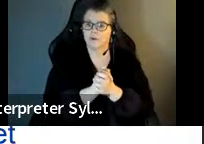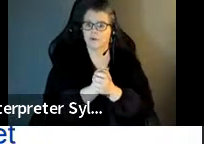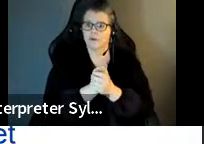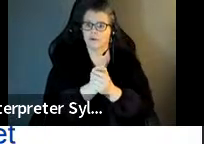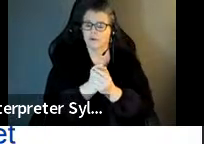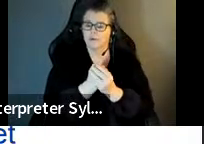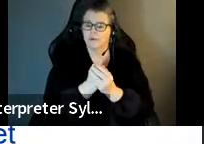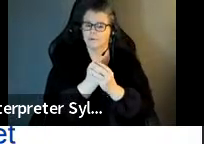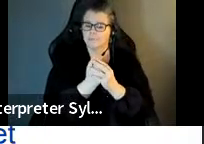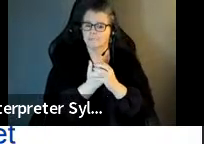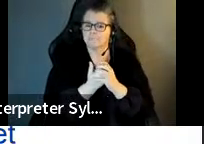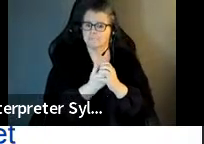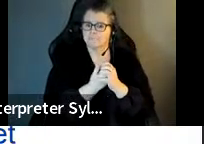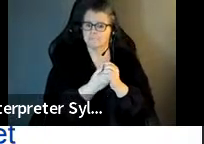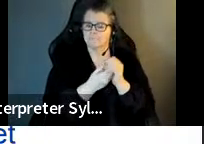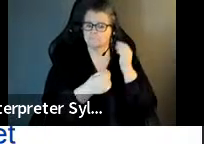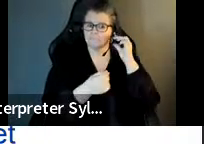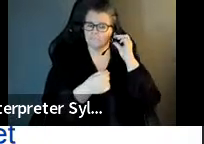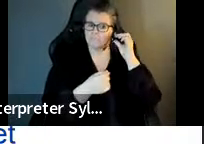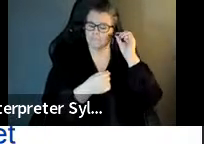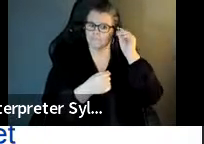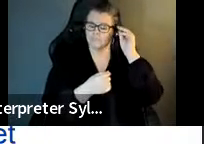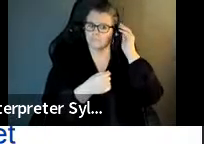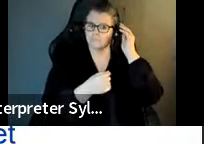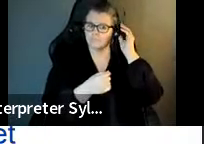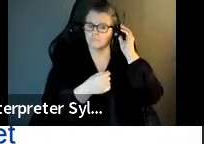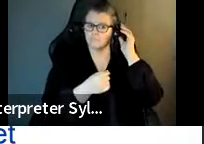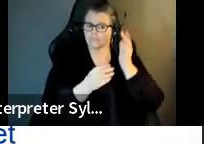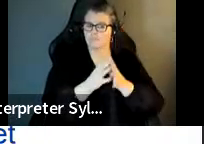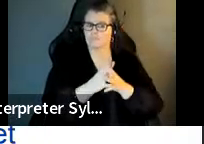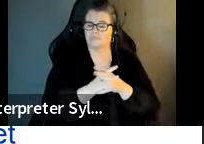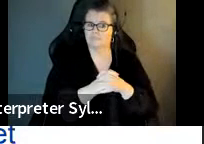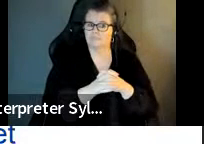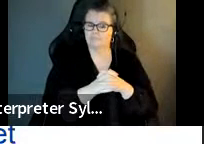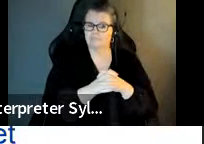that I've depicted here.